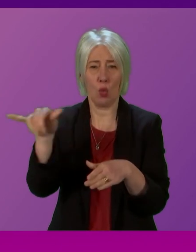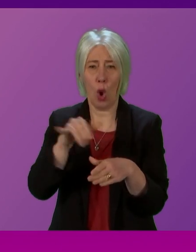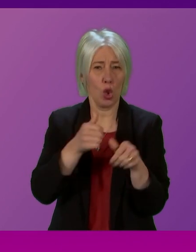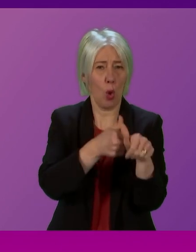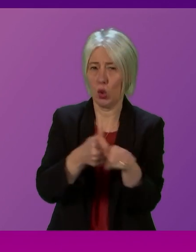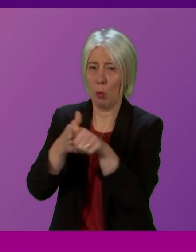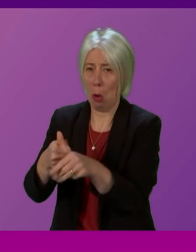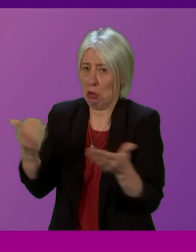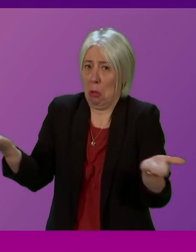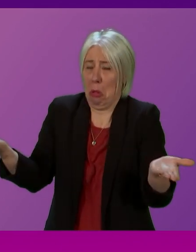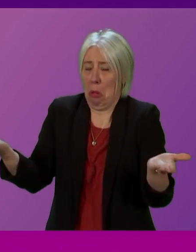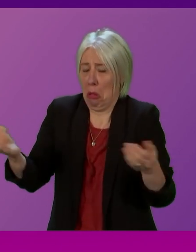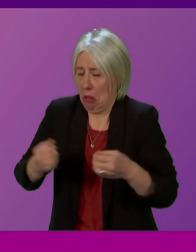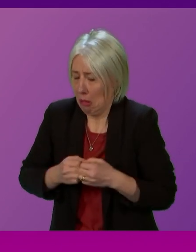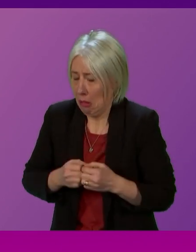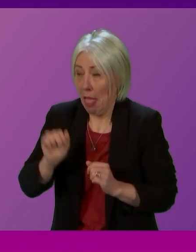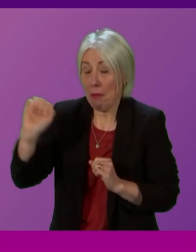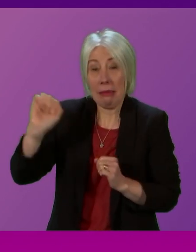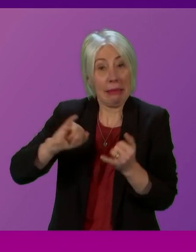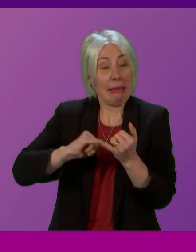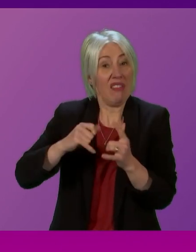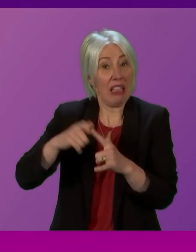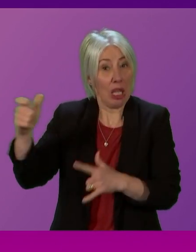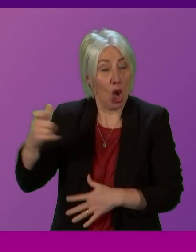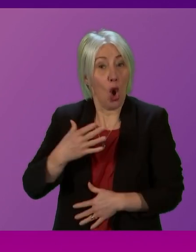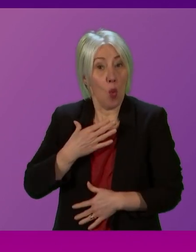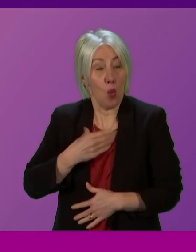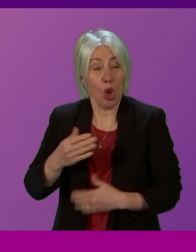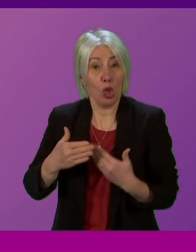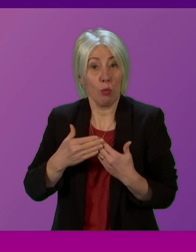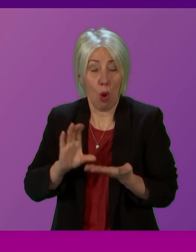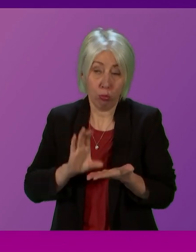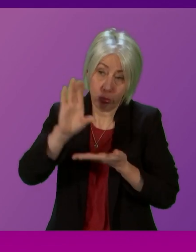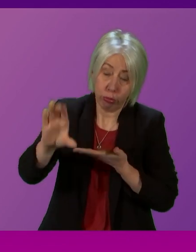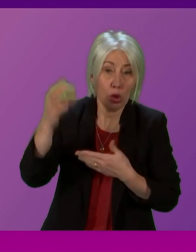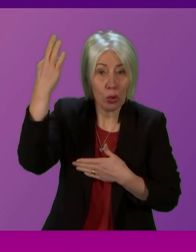However, if Stephen Kerr wants the Government to allocate more resources to local government